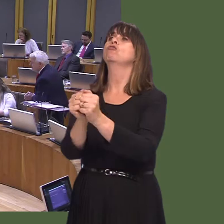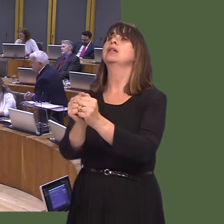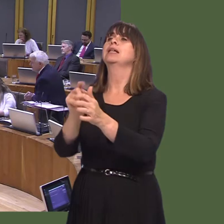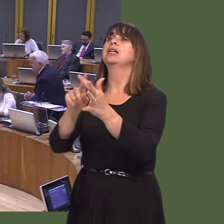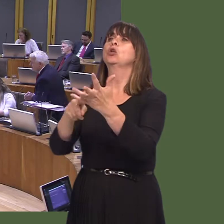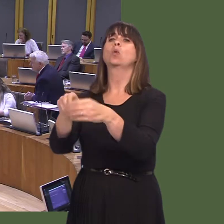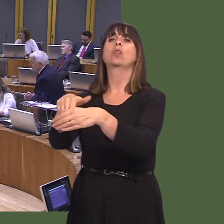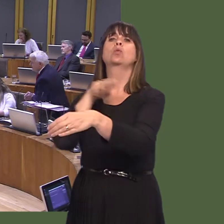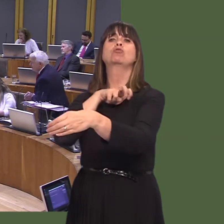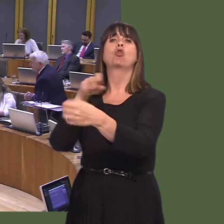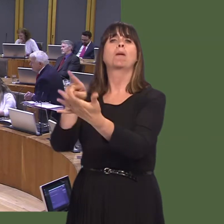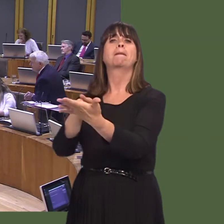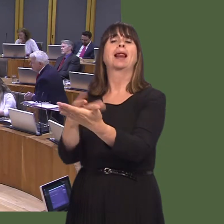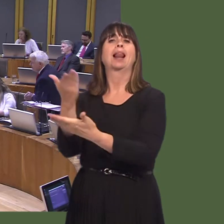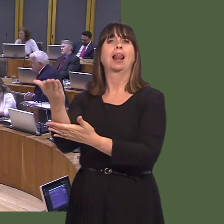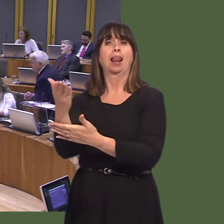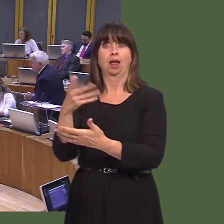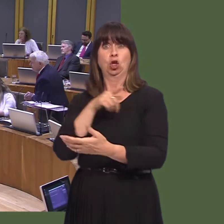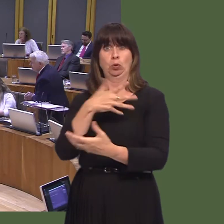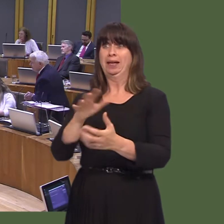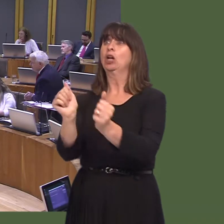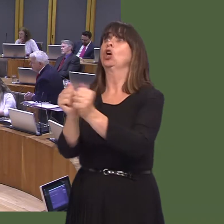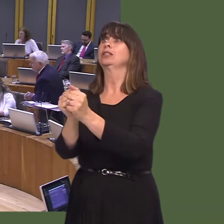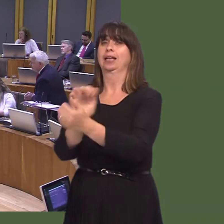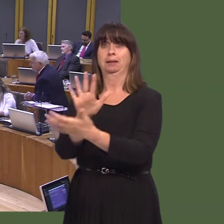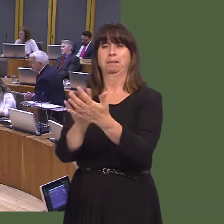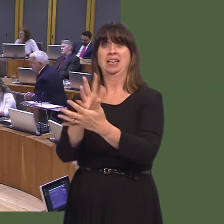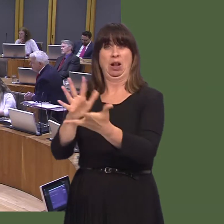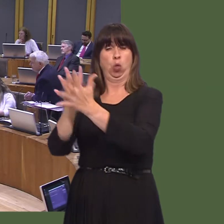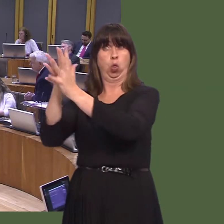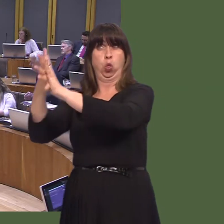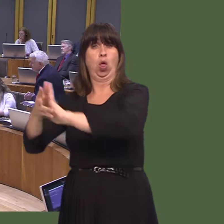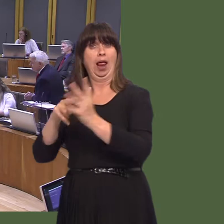Bill, which will help to further the chaos that we're already seeing in Westminster?